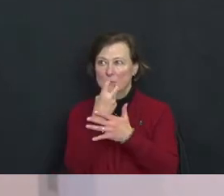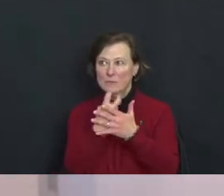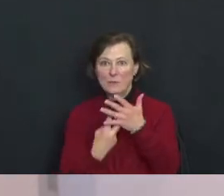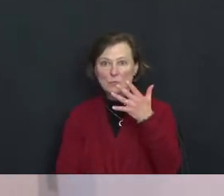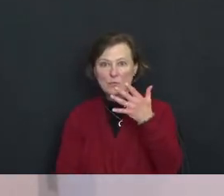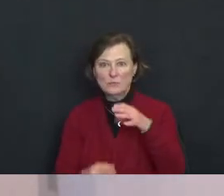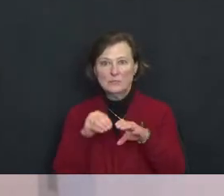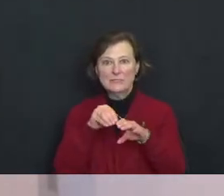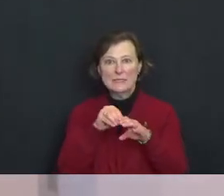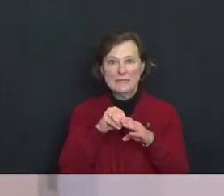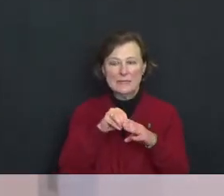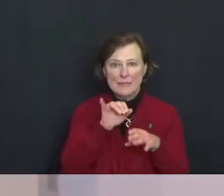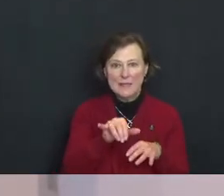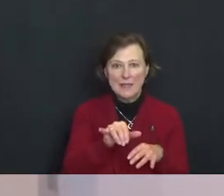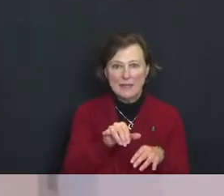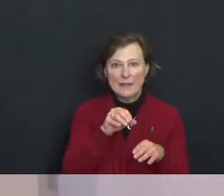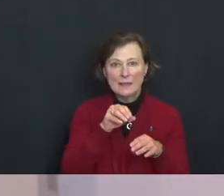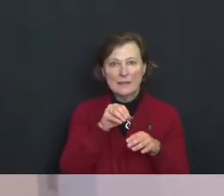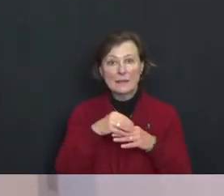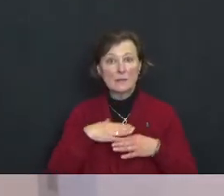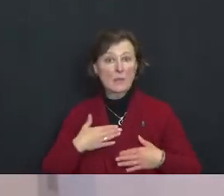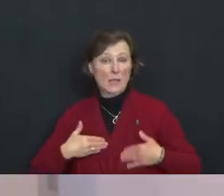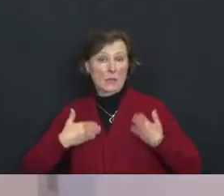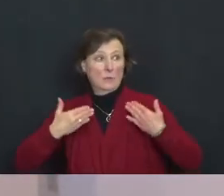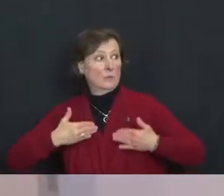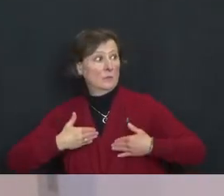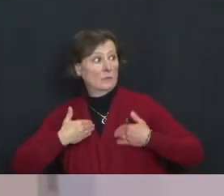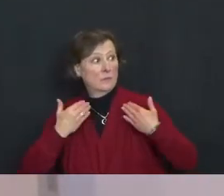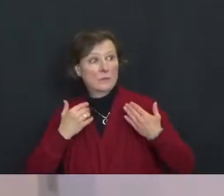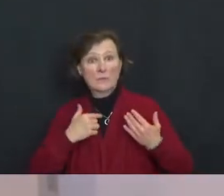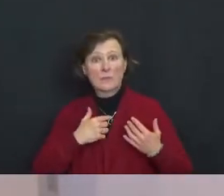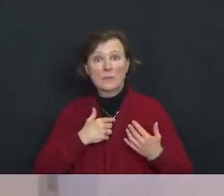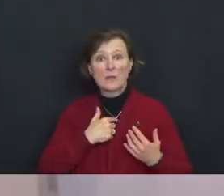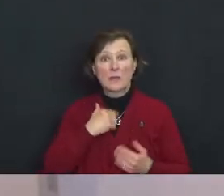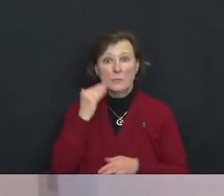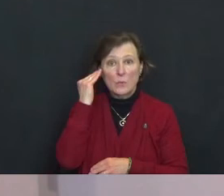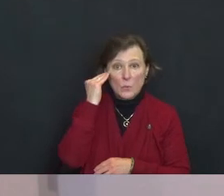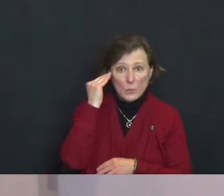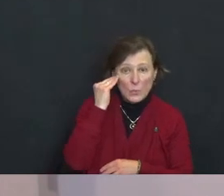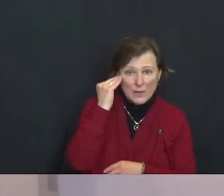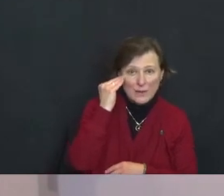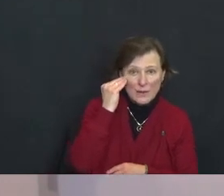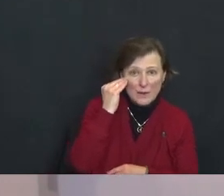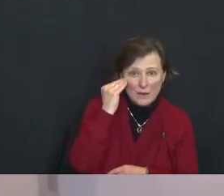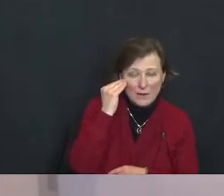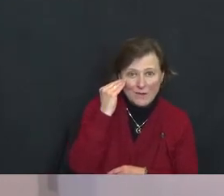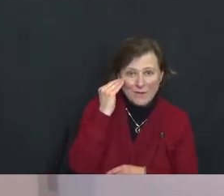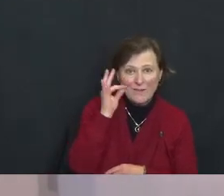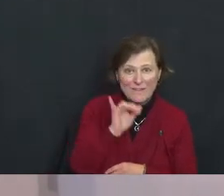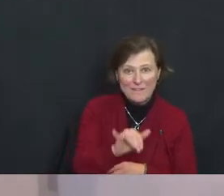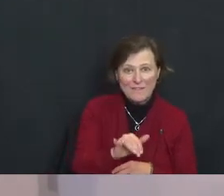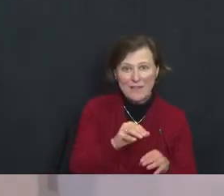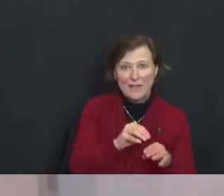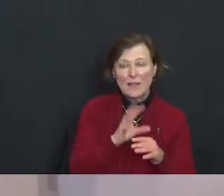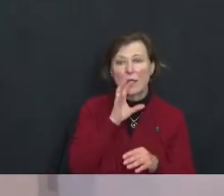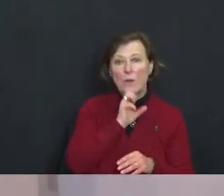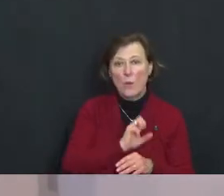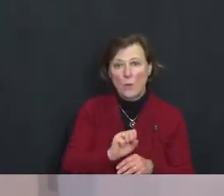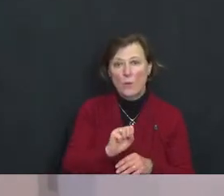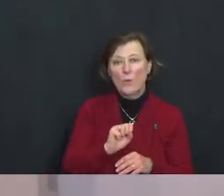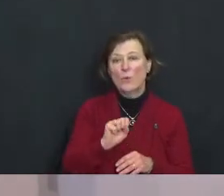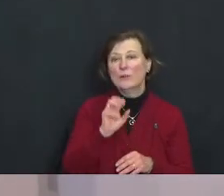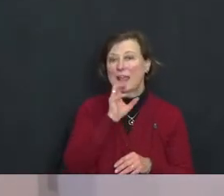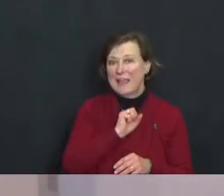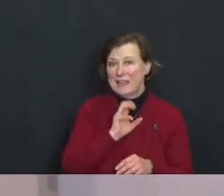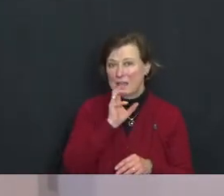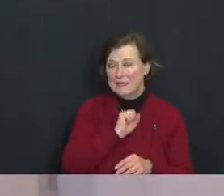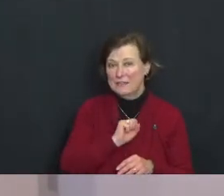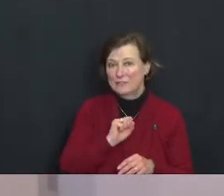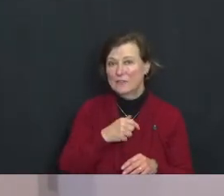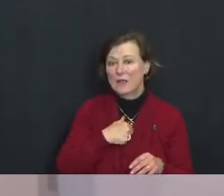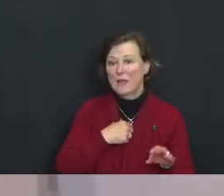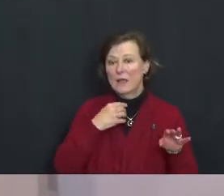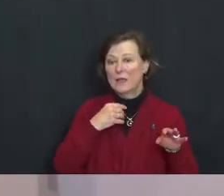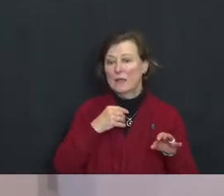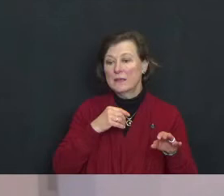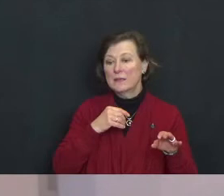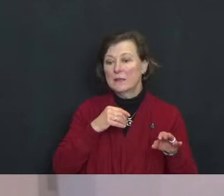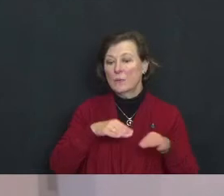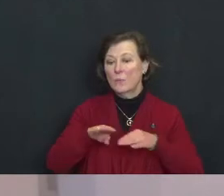“In my youth I am aware of it and in old age I shall walk quietly the beautiful trail.